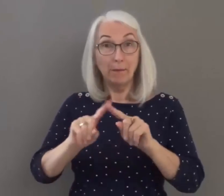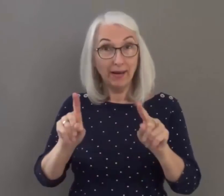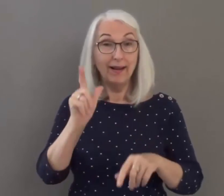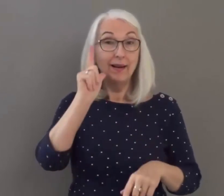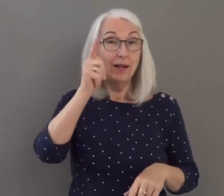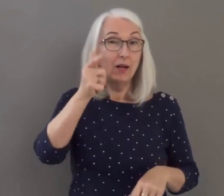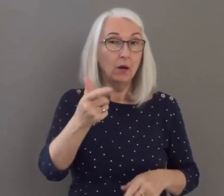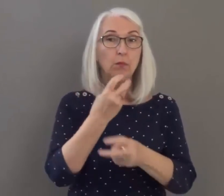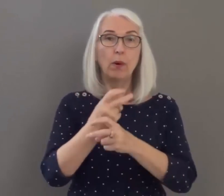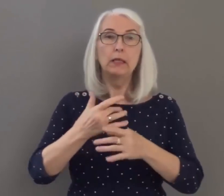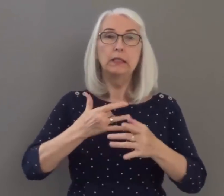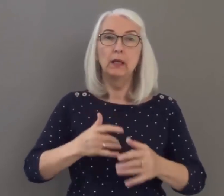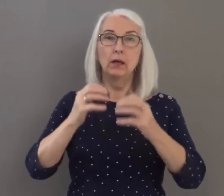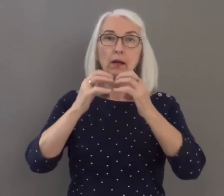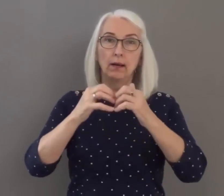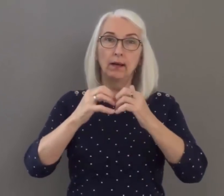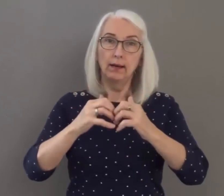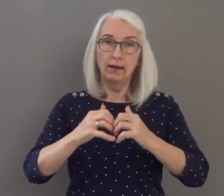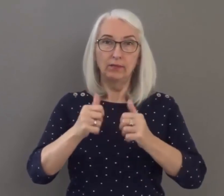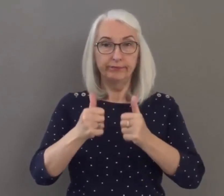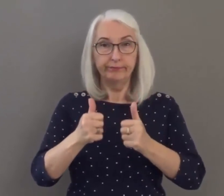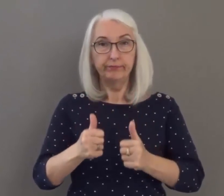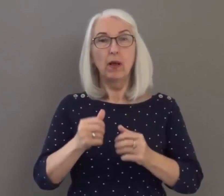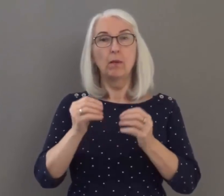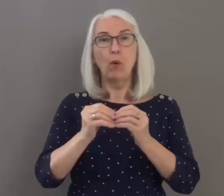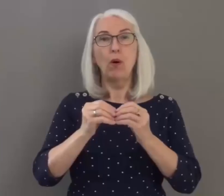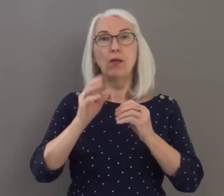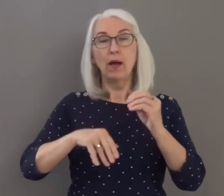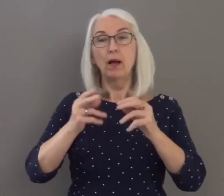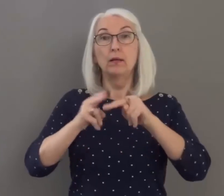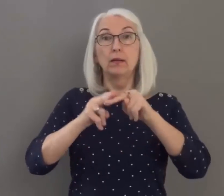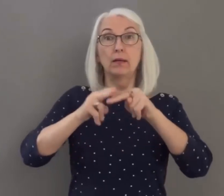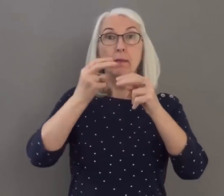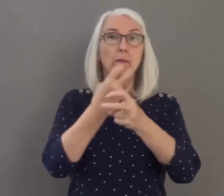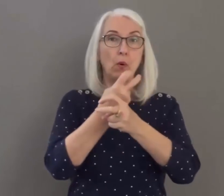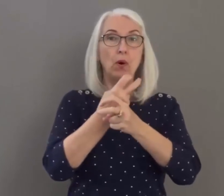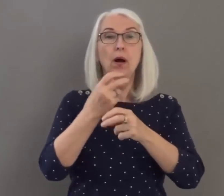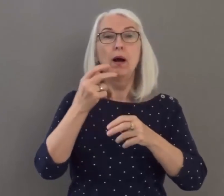Later, the bones tend to break down more than build up.